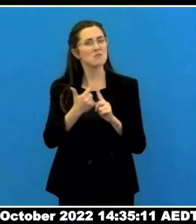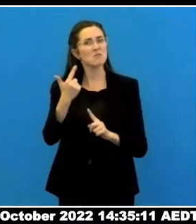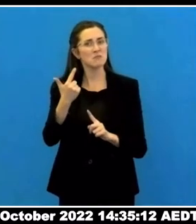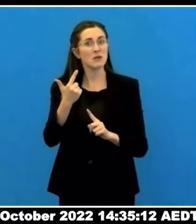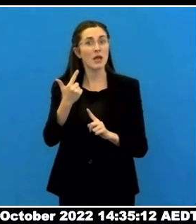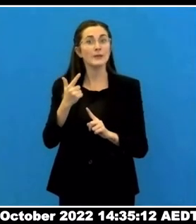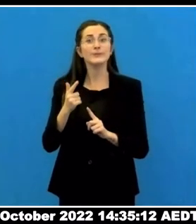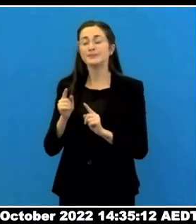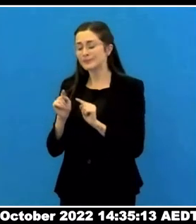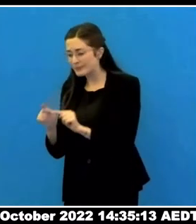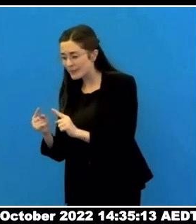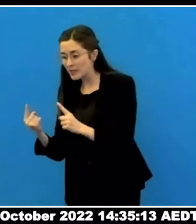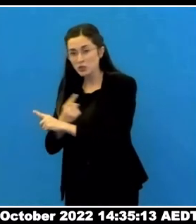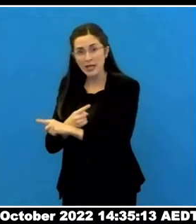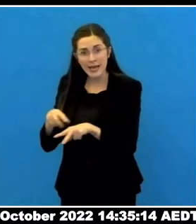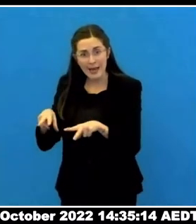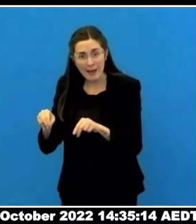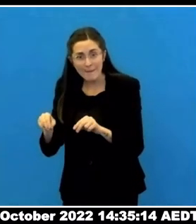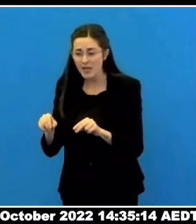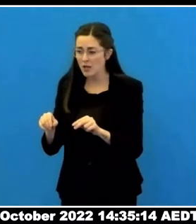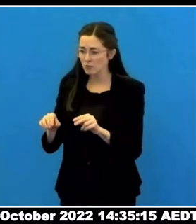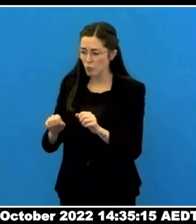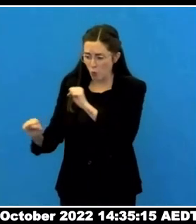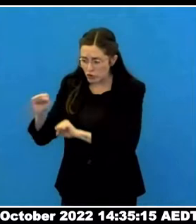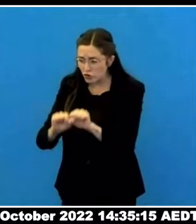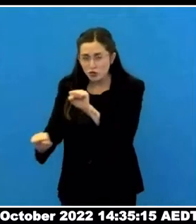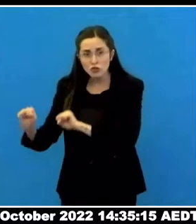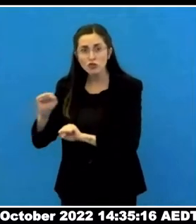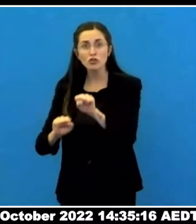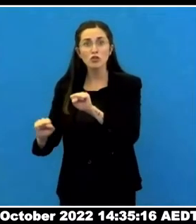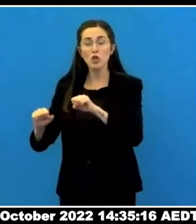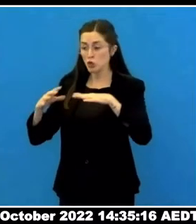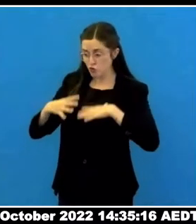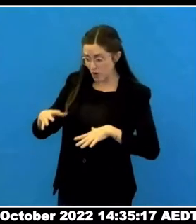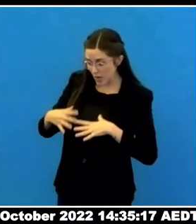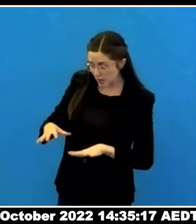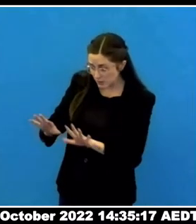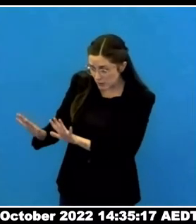I change her nappy and give her a wash. Then I dress her and brush her hair.